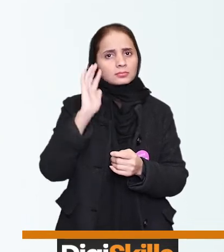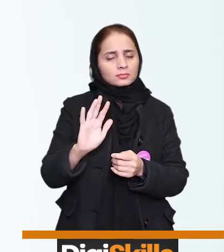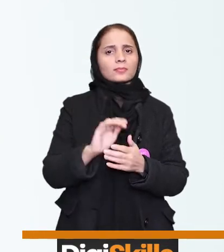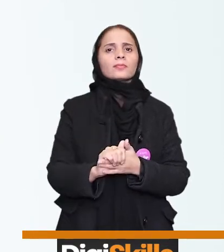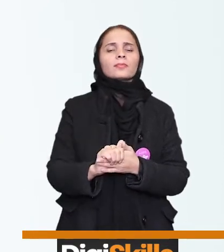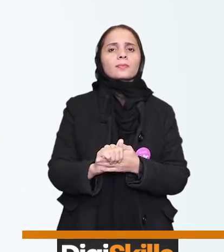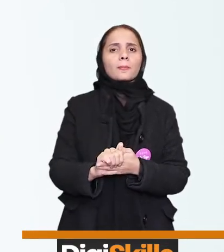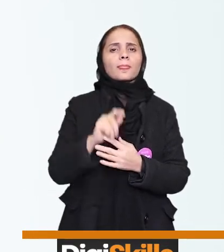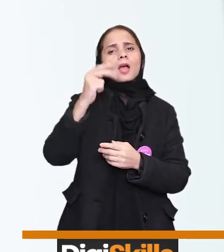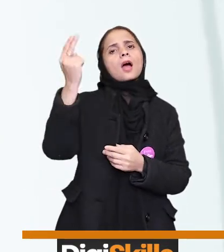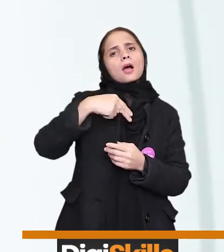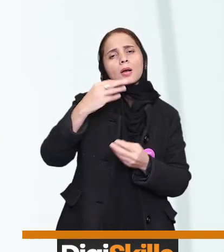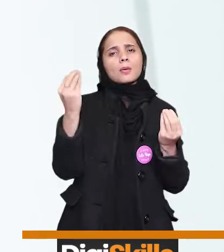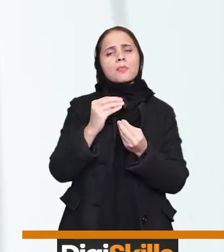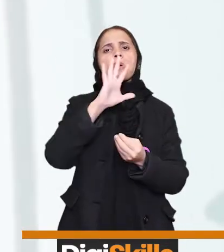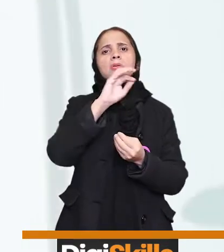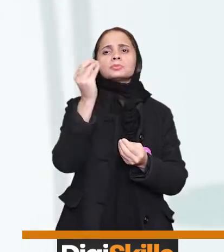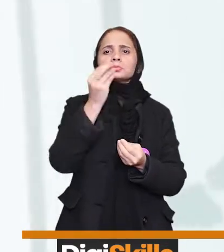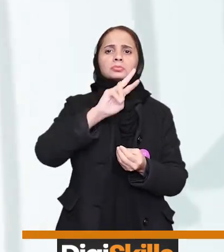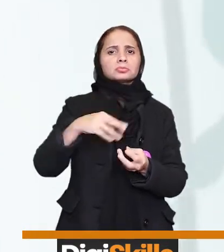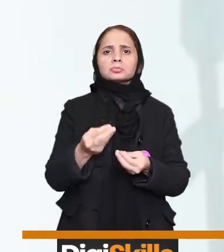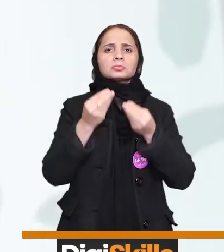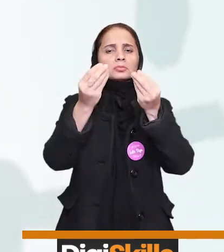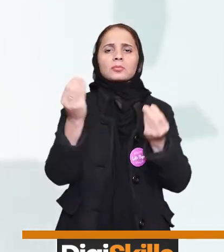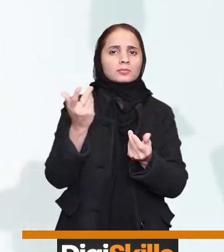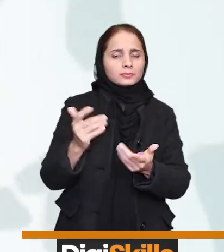used to give 500 dollars only for PHD which is design.